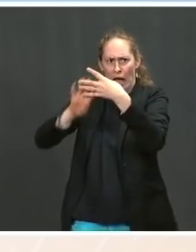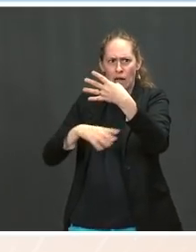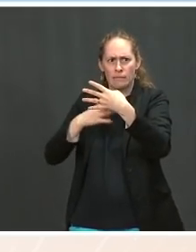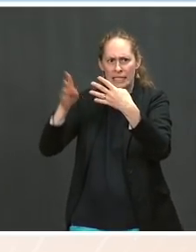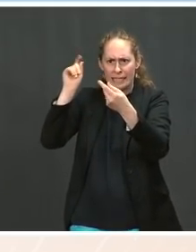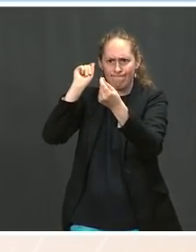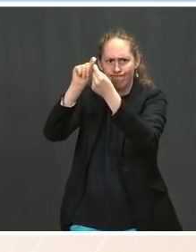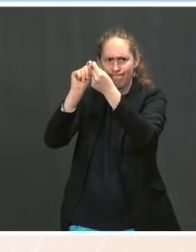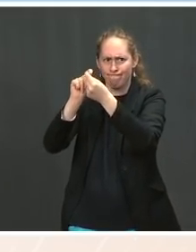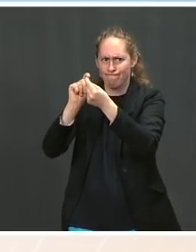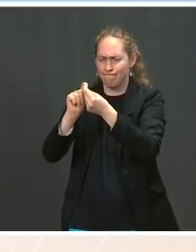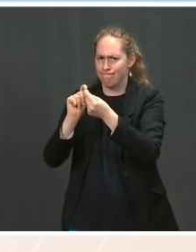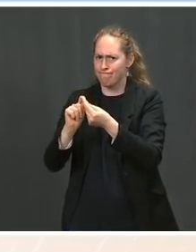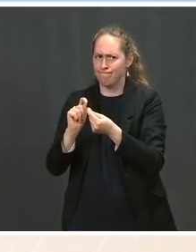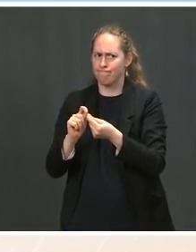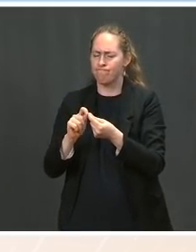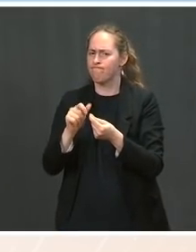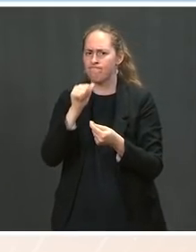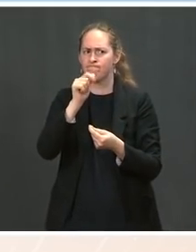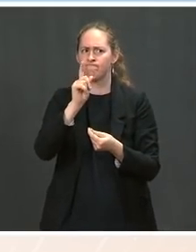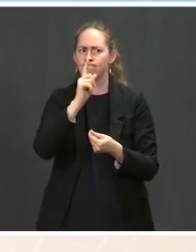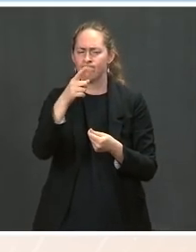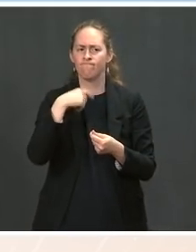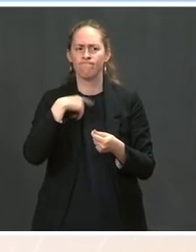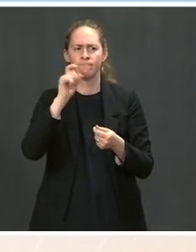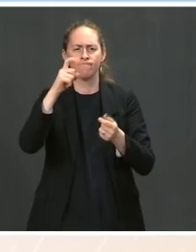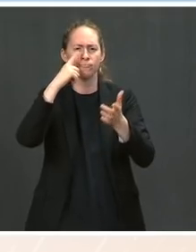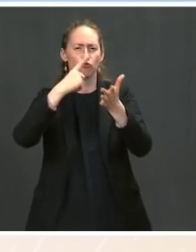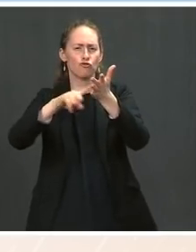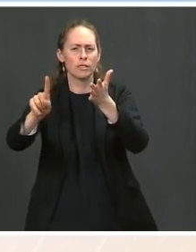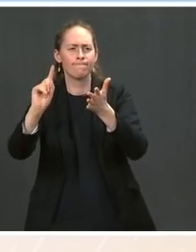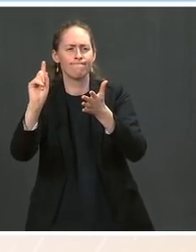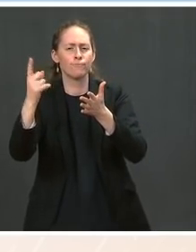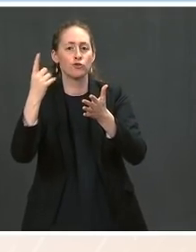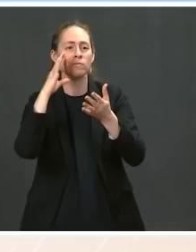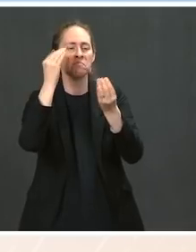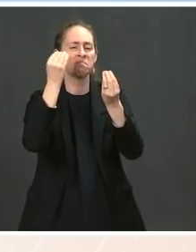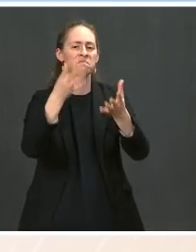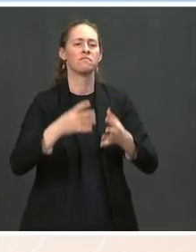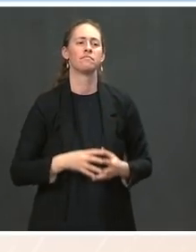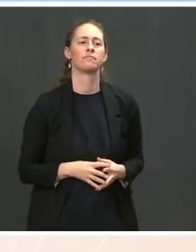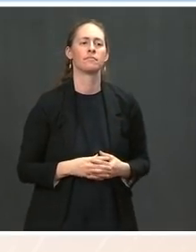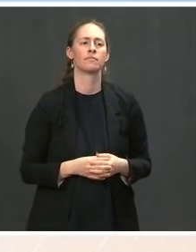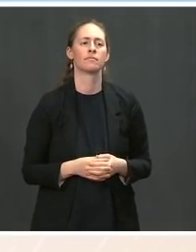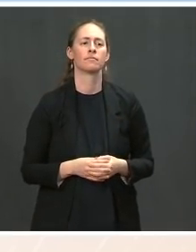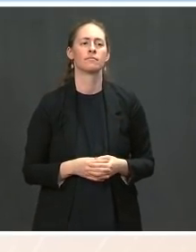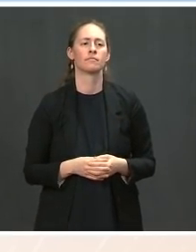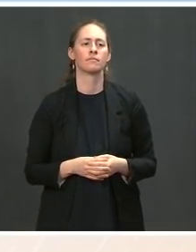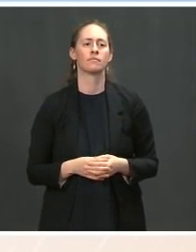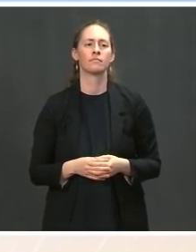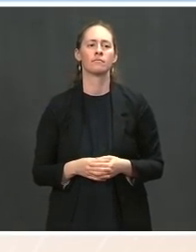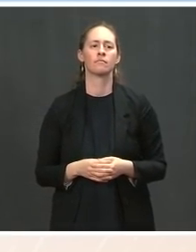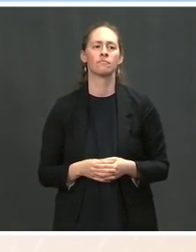but I can see if they have any more details on the planning. The Press: And two of those three Northern Triangle countries actually do not have a U.S. ambassador to them.